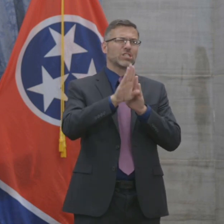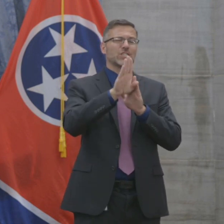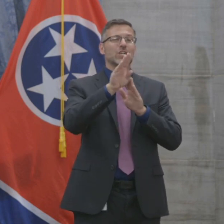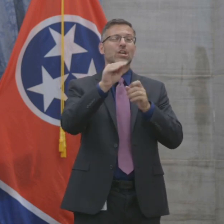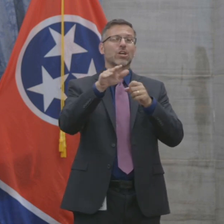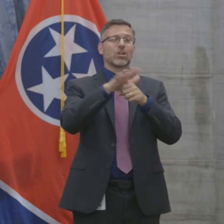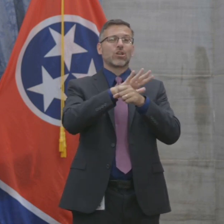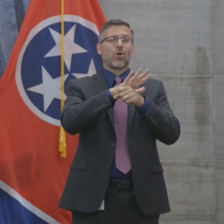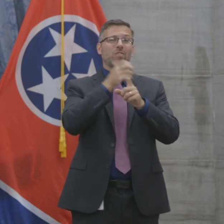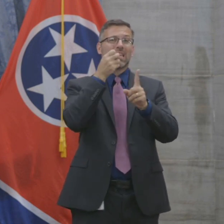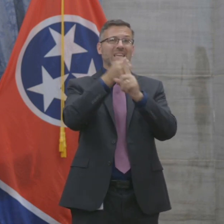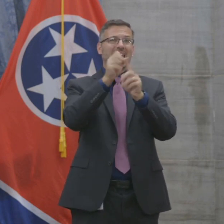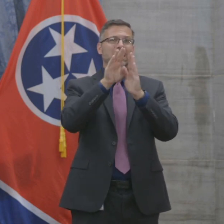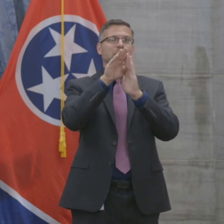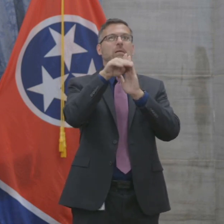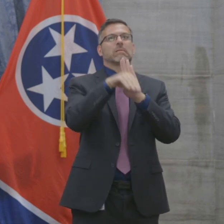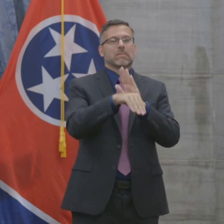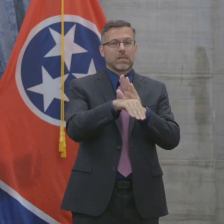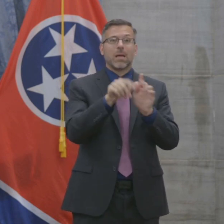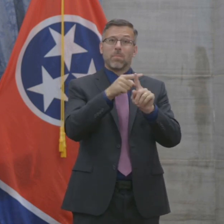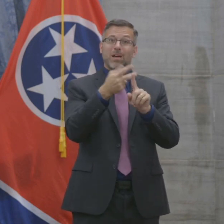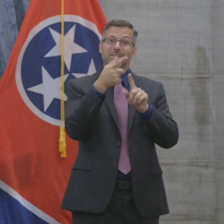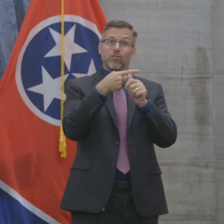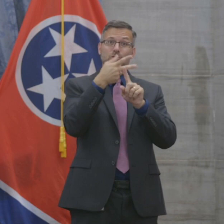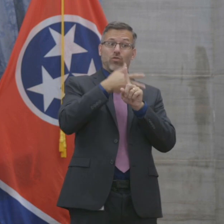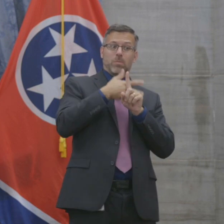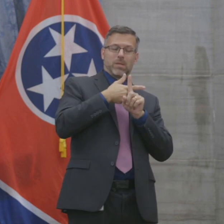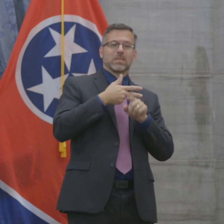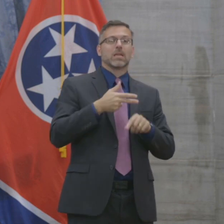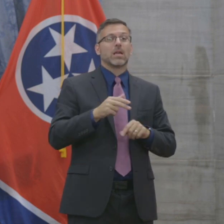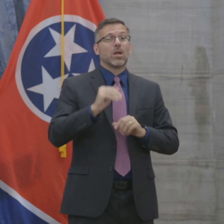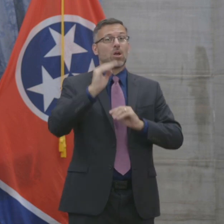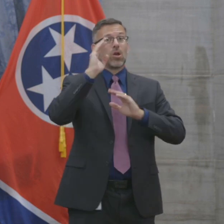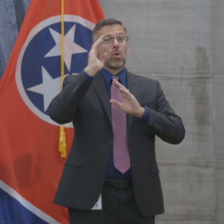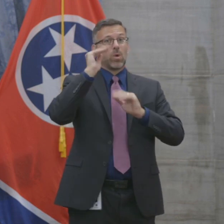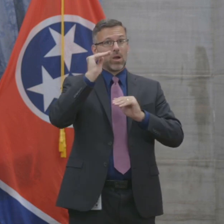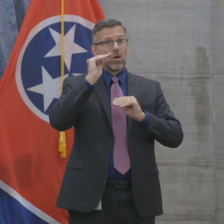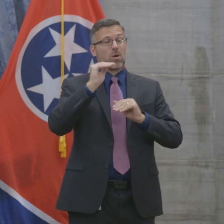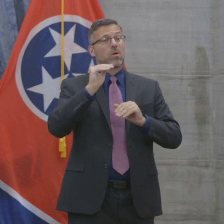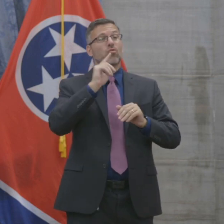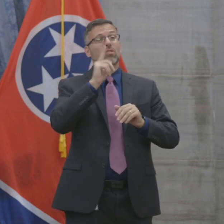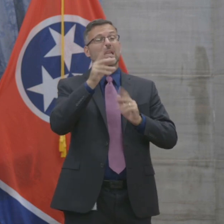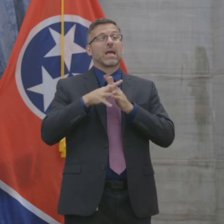Last year the tourism and hospitality industry produced more jobs than any industry in Tennessee.